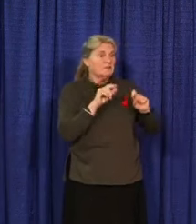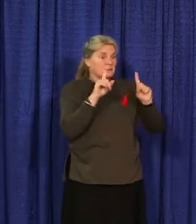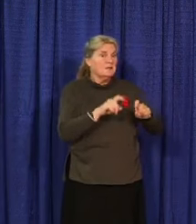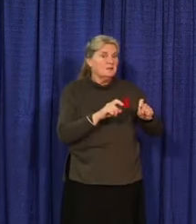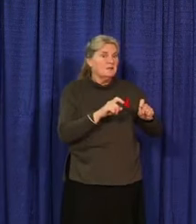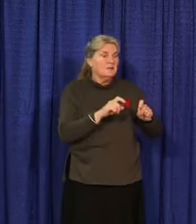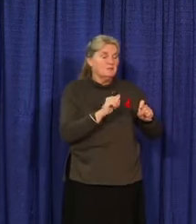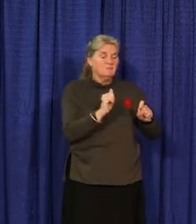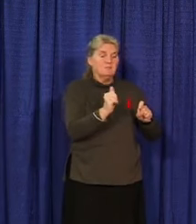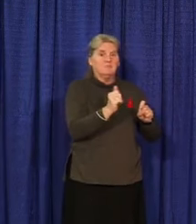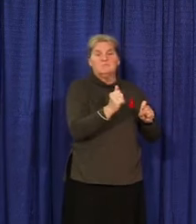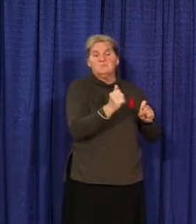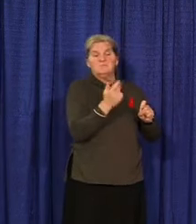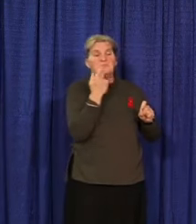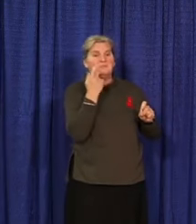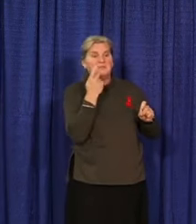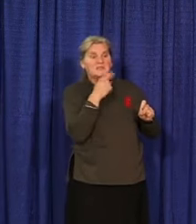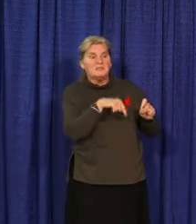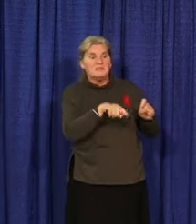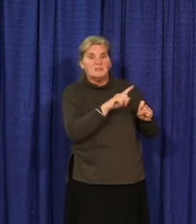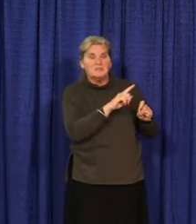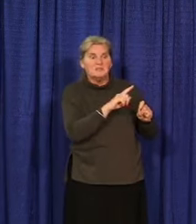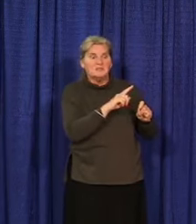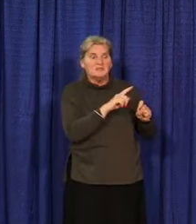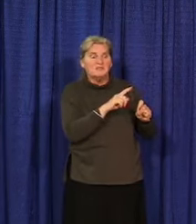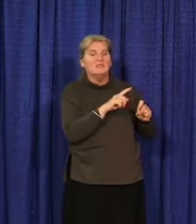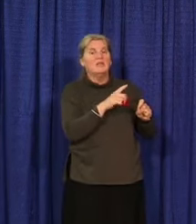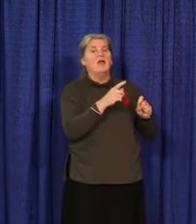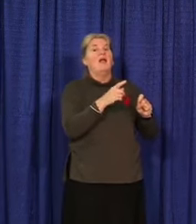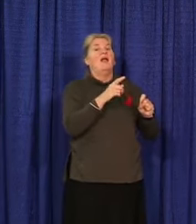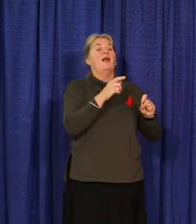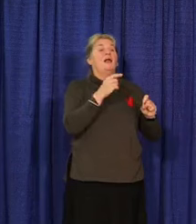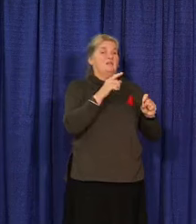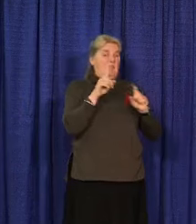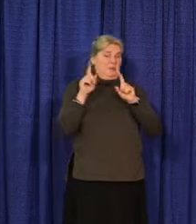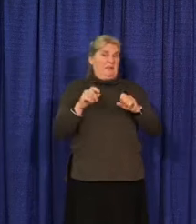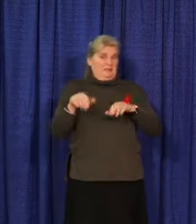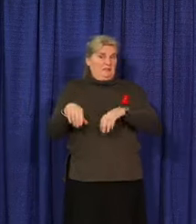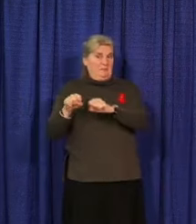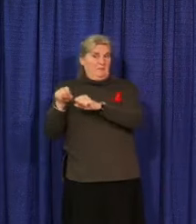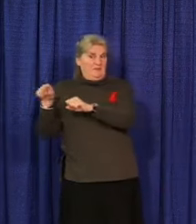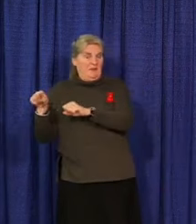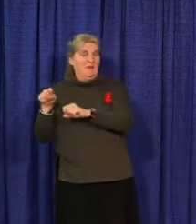criteria, then the rest really depends on making sure that the child stays self isolated until